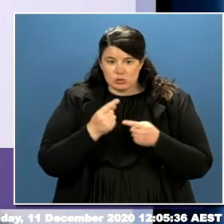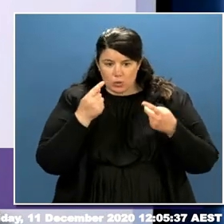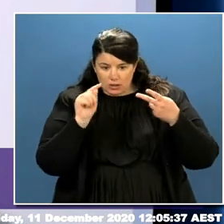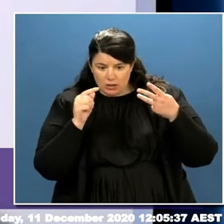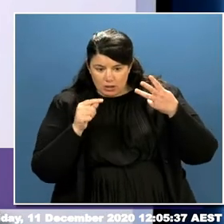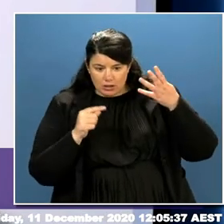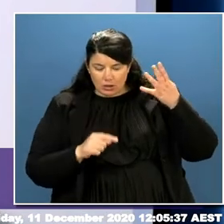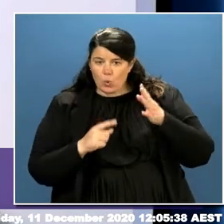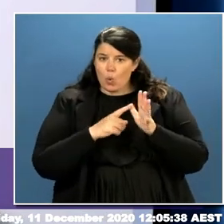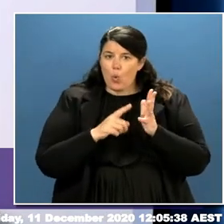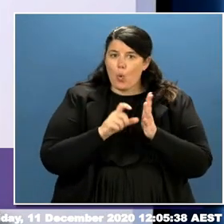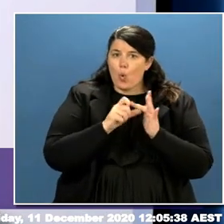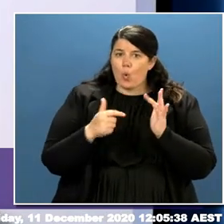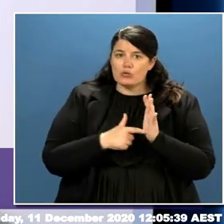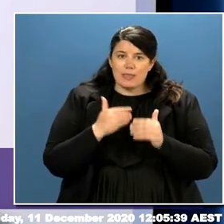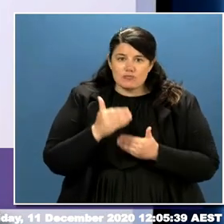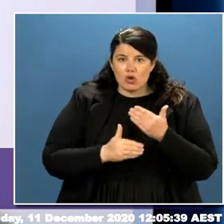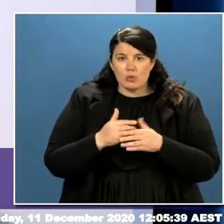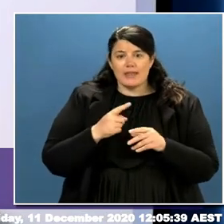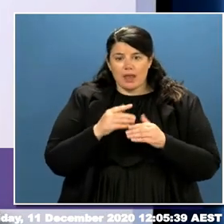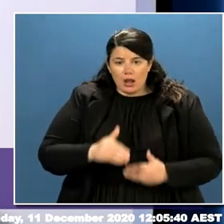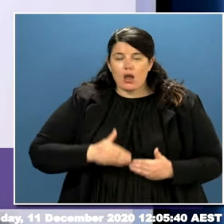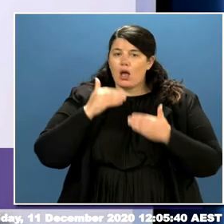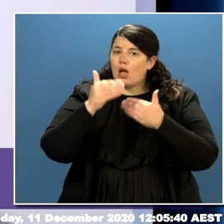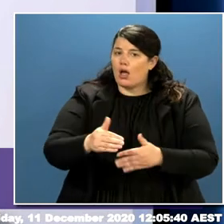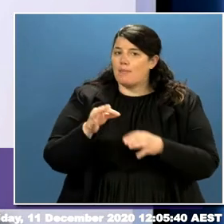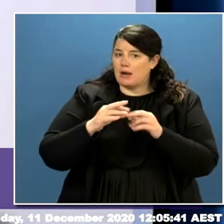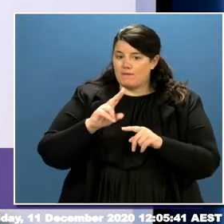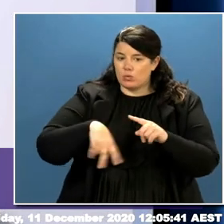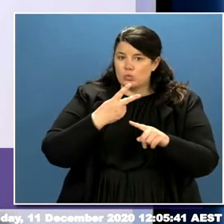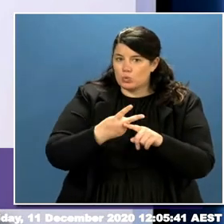of how successful an action plan actually is? Yes, absolutely.